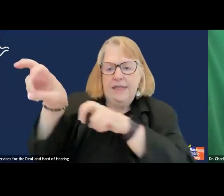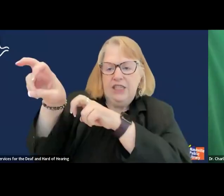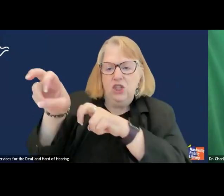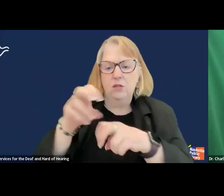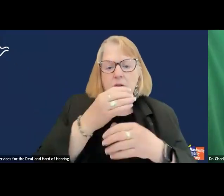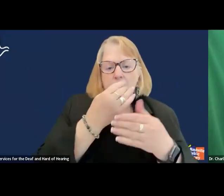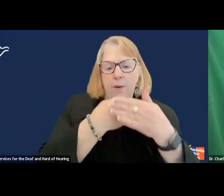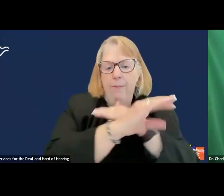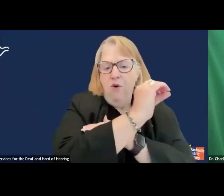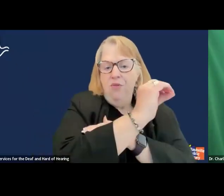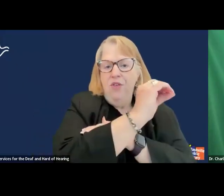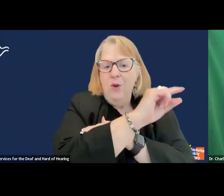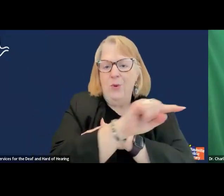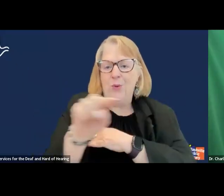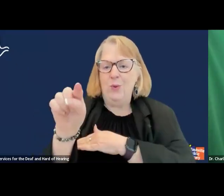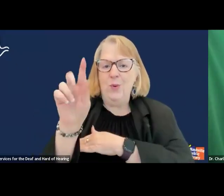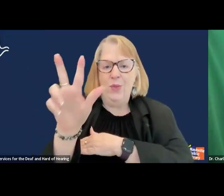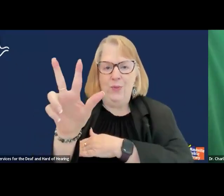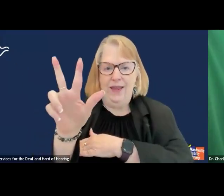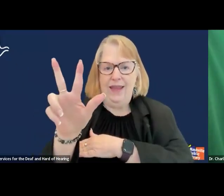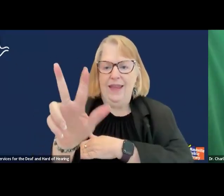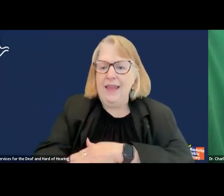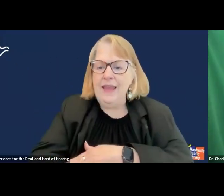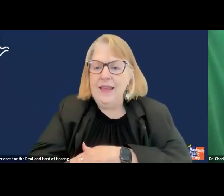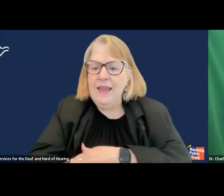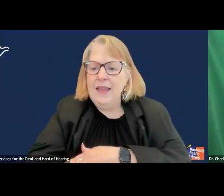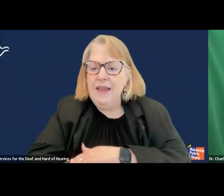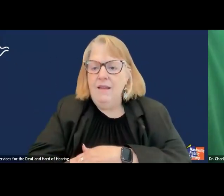into every county, uh... local education agency.